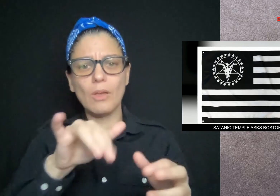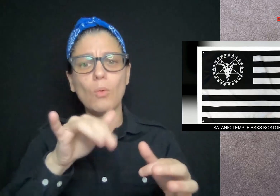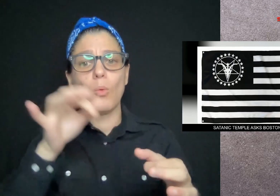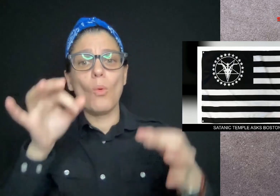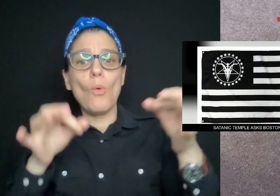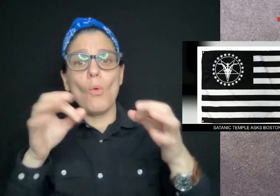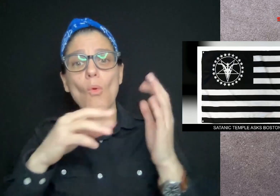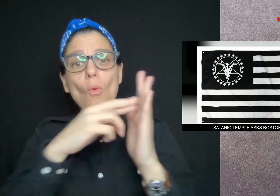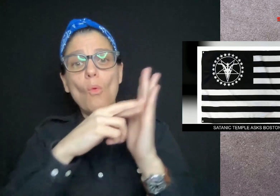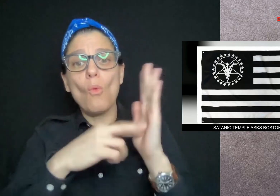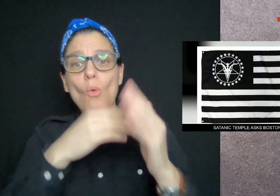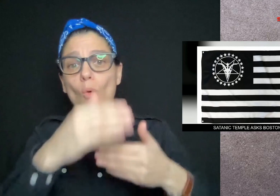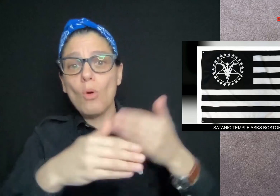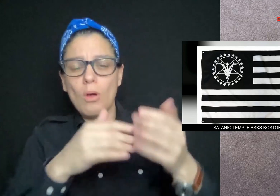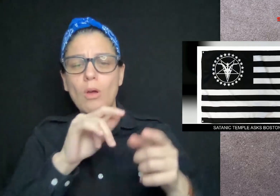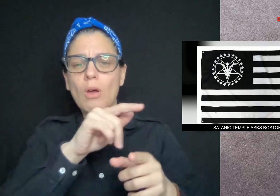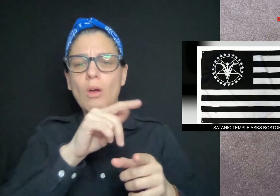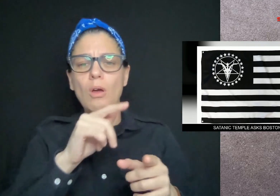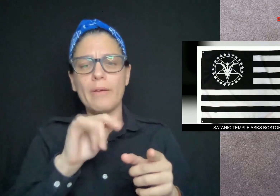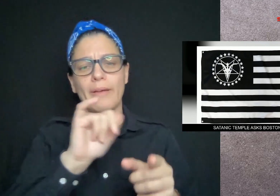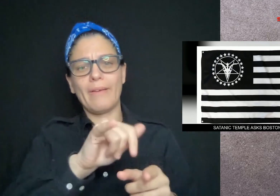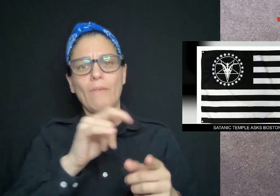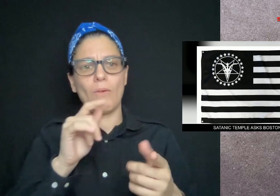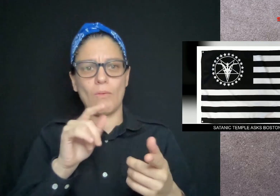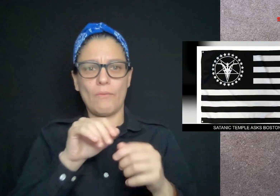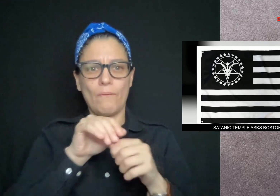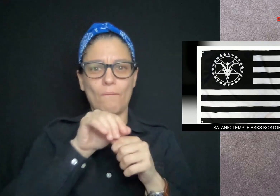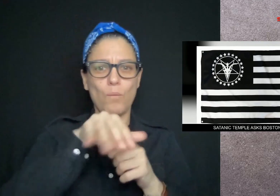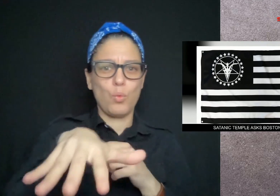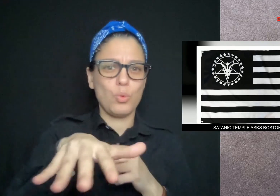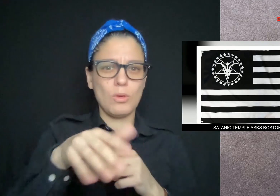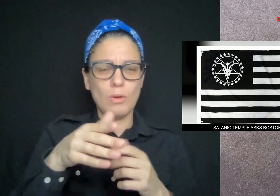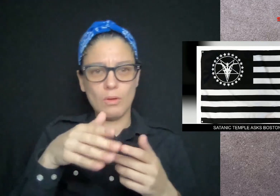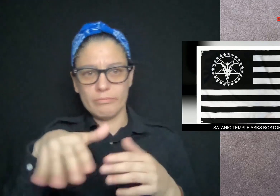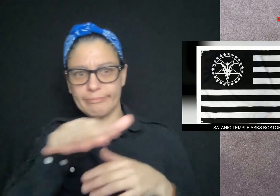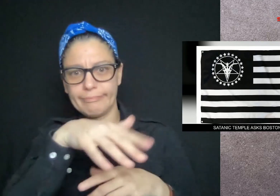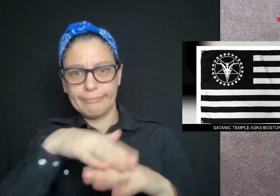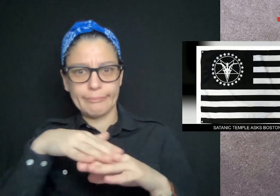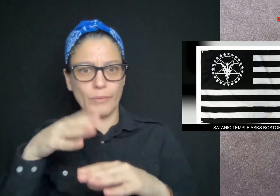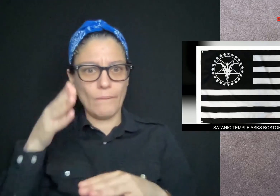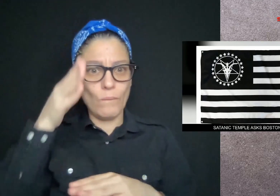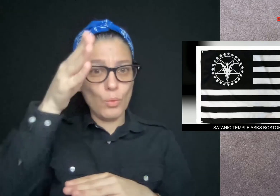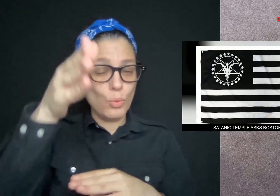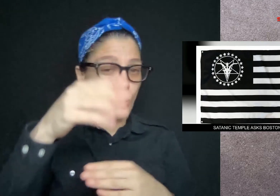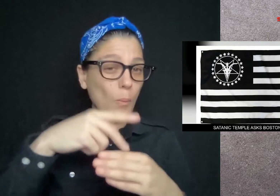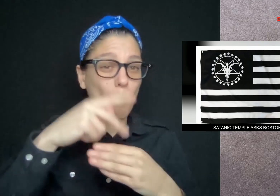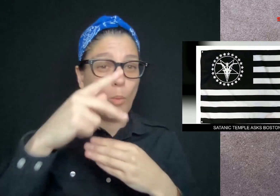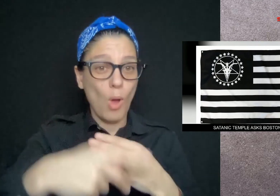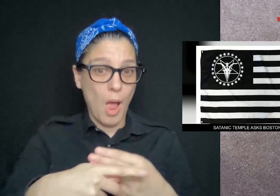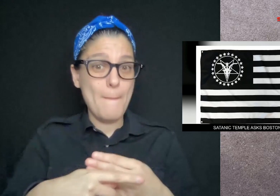carefully reviewing the court's ruling and its influence on future programs